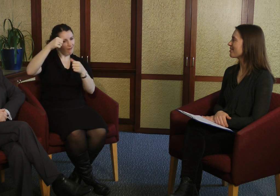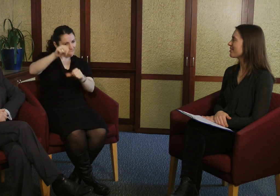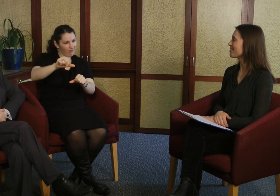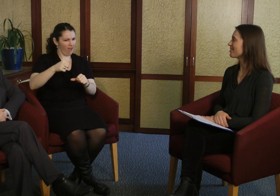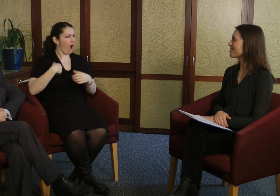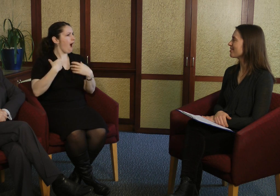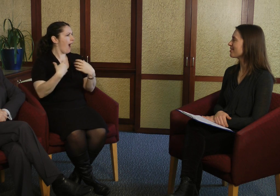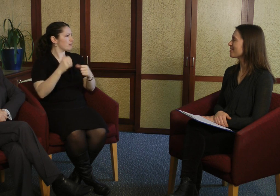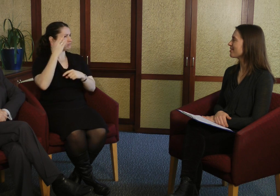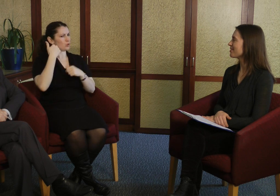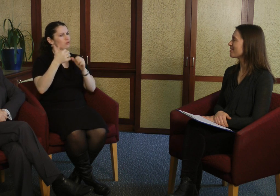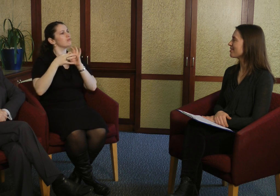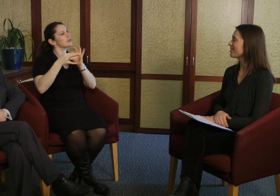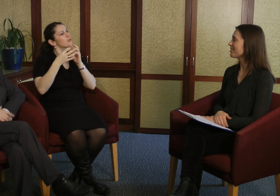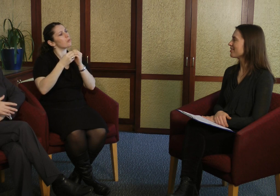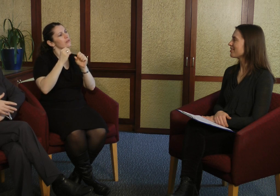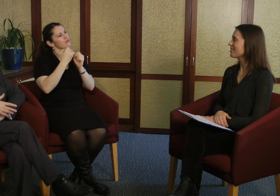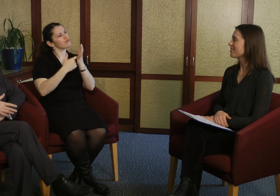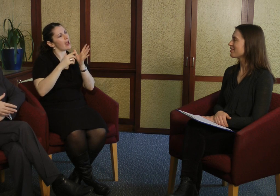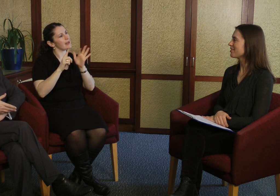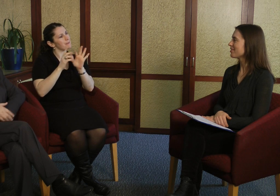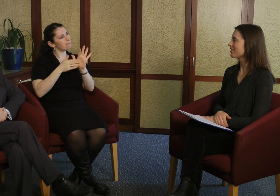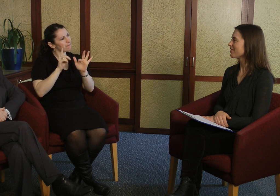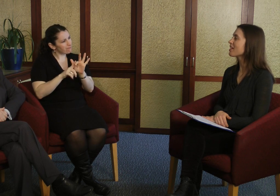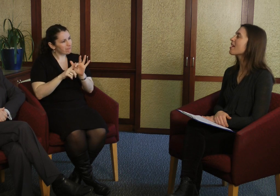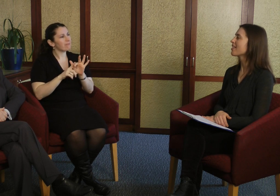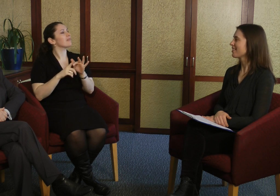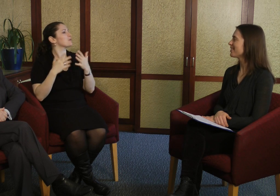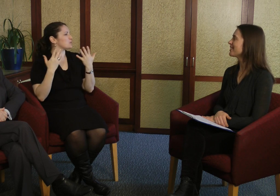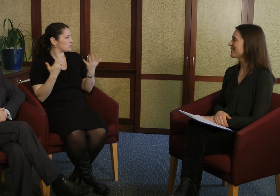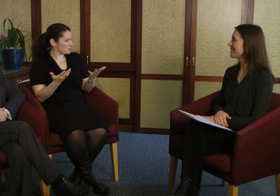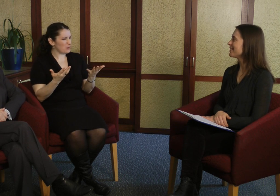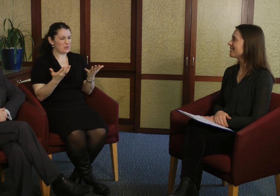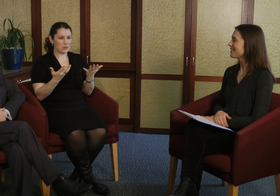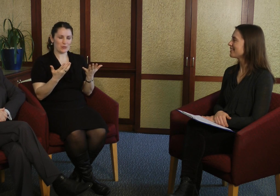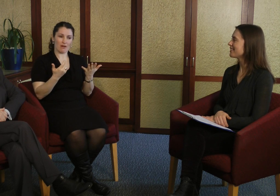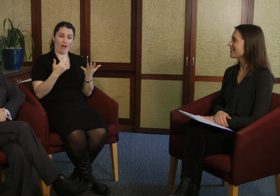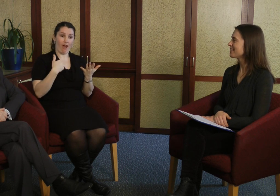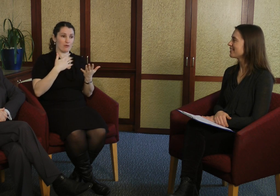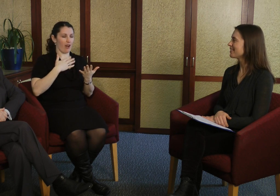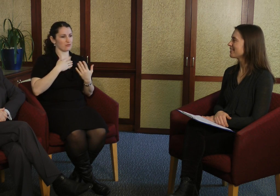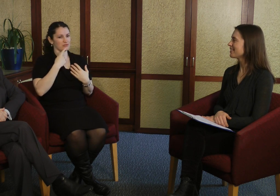with Graeme. And I did want to take this opportunity to acknowledge the great work that Graeme